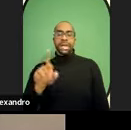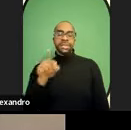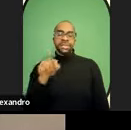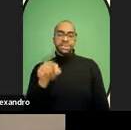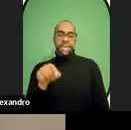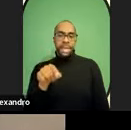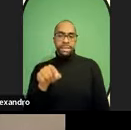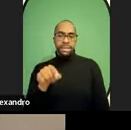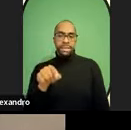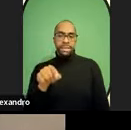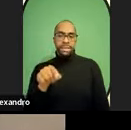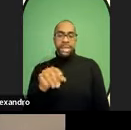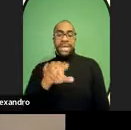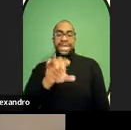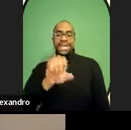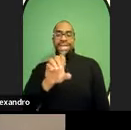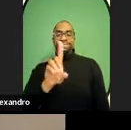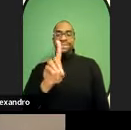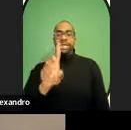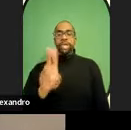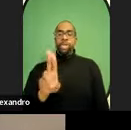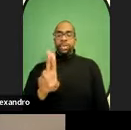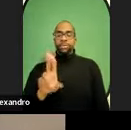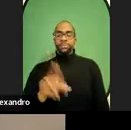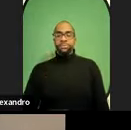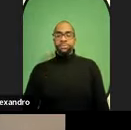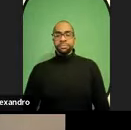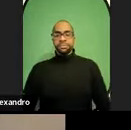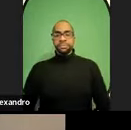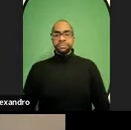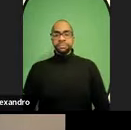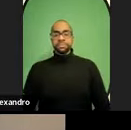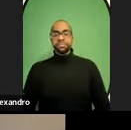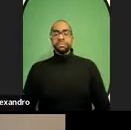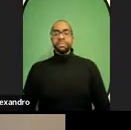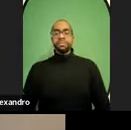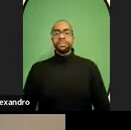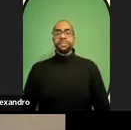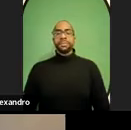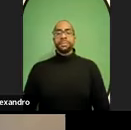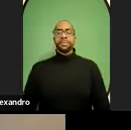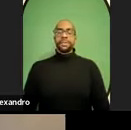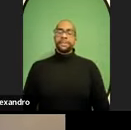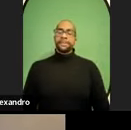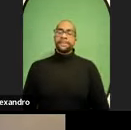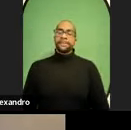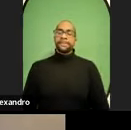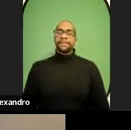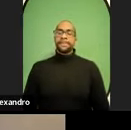MId. MId dot.edu, okay, Einstein dot.edu, okay, Einstein mIT dot